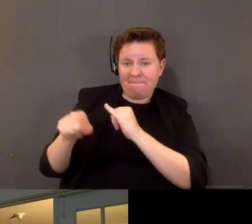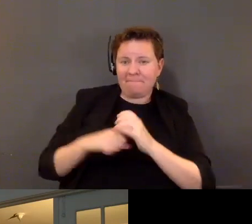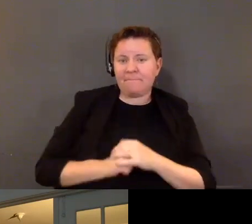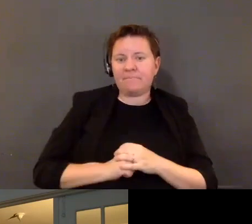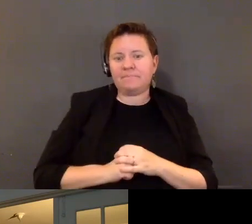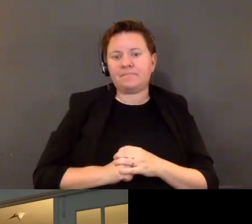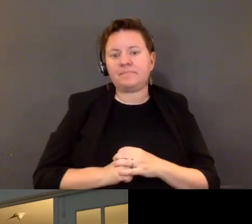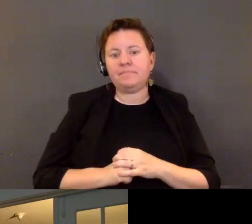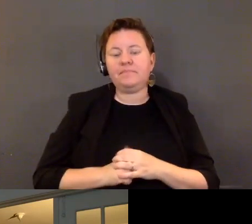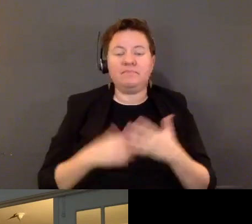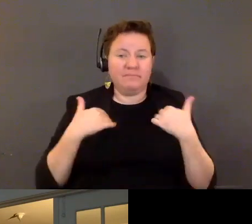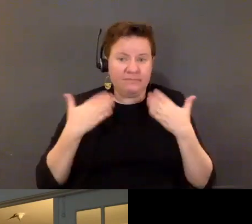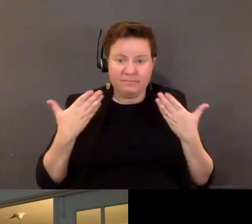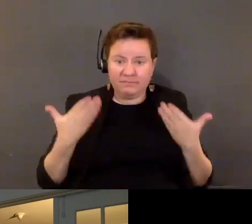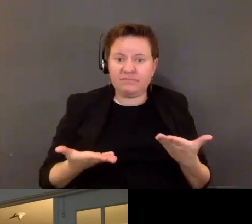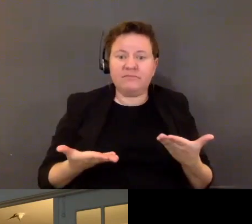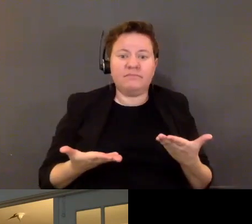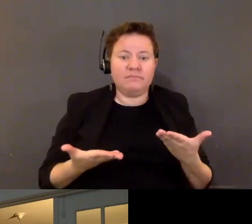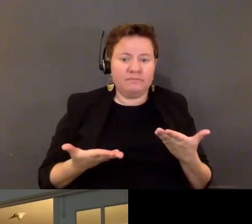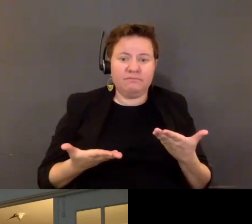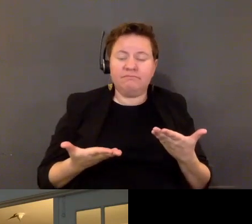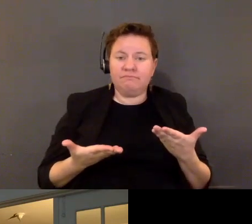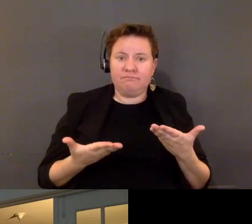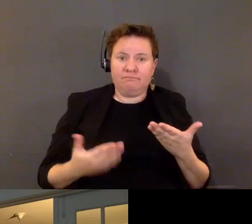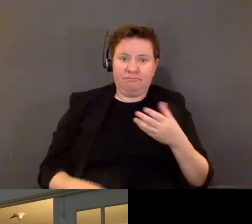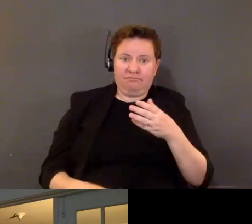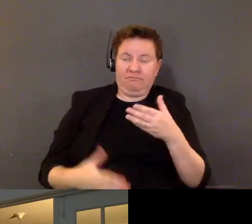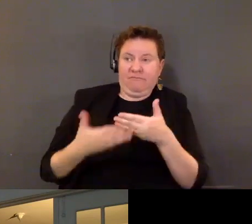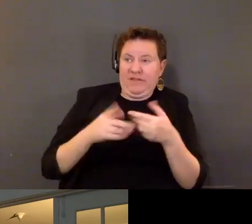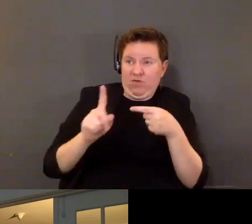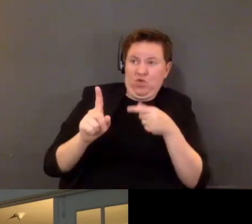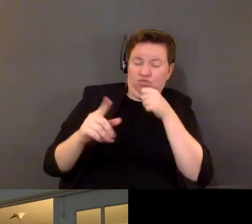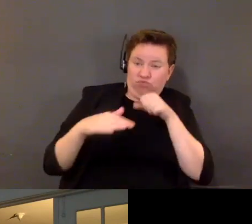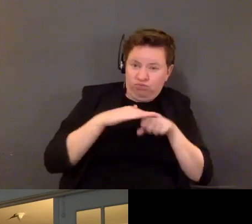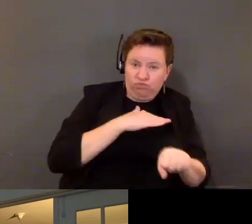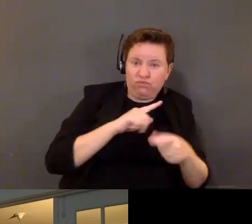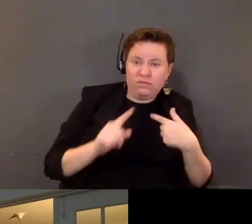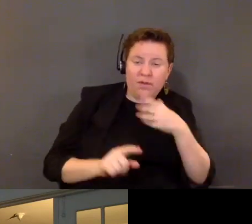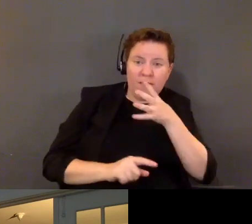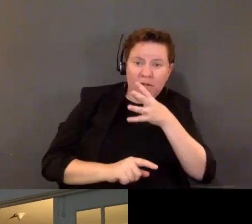there i was the infant who had emerged from my mother's body this infant this